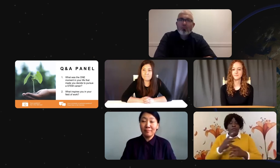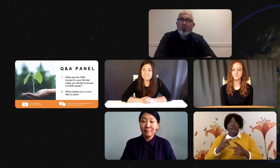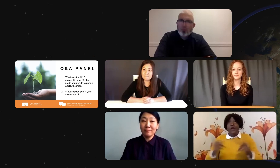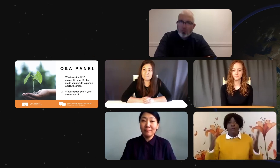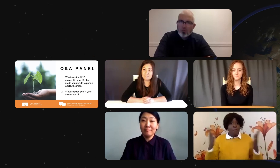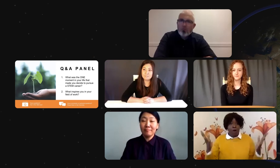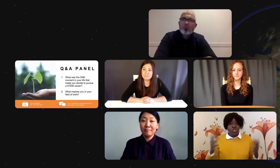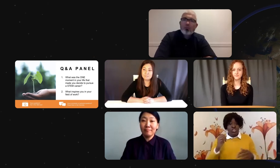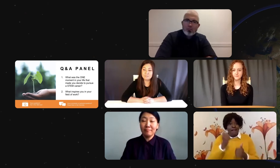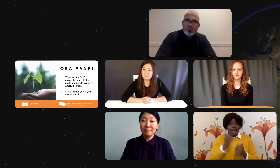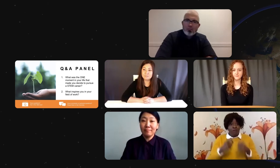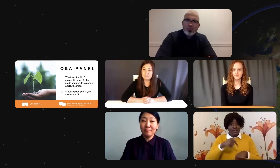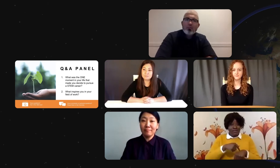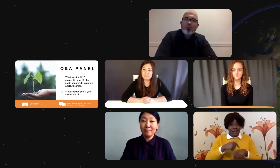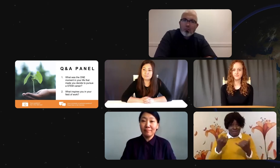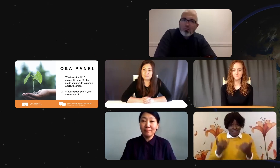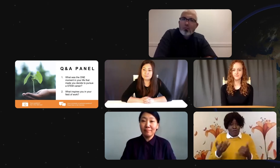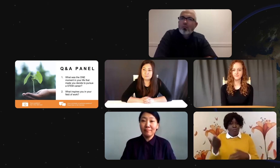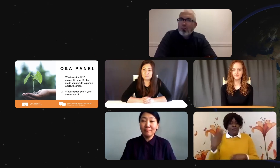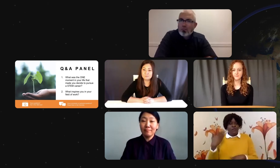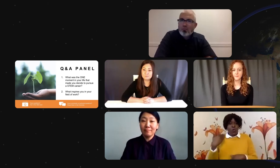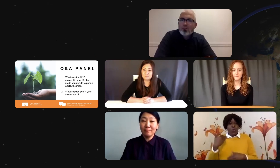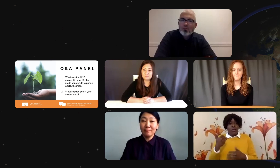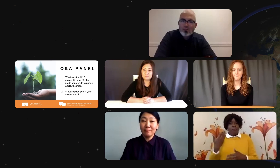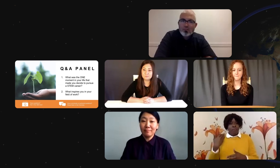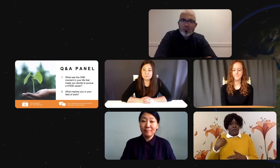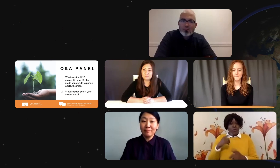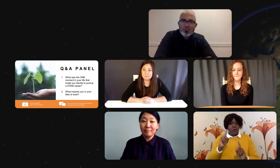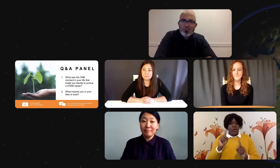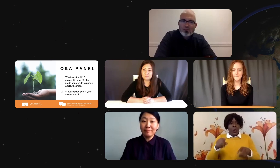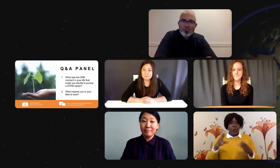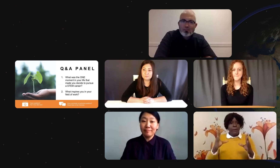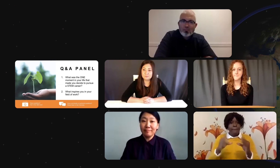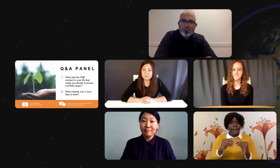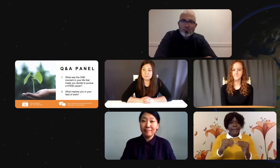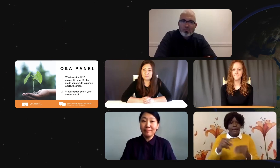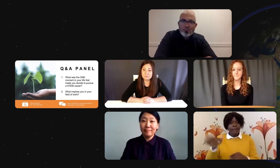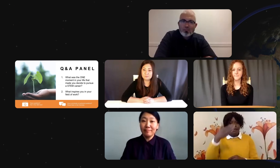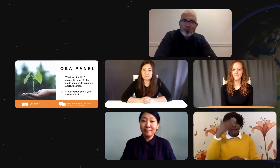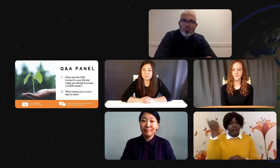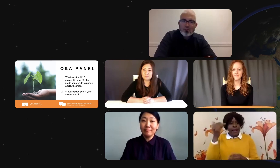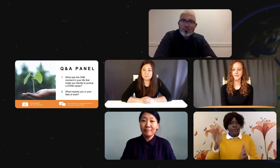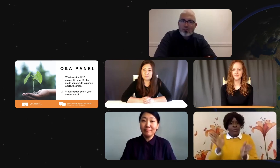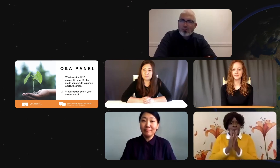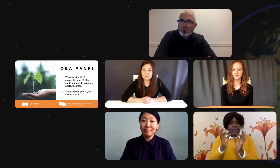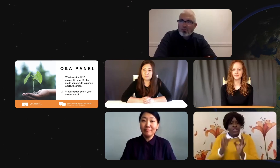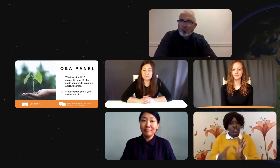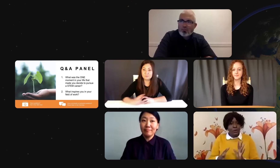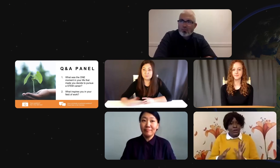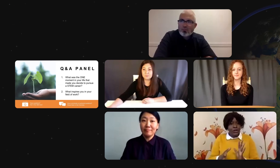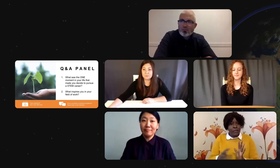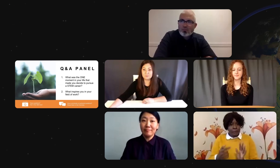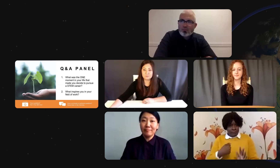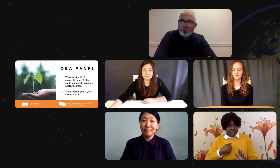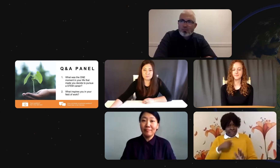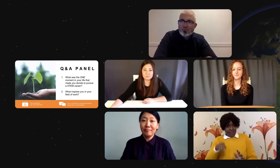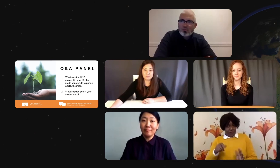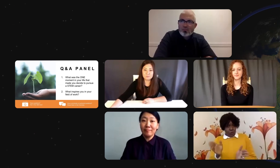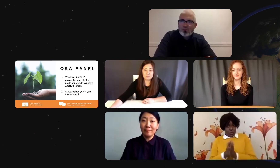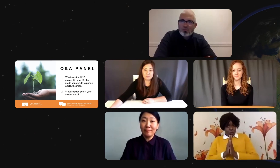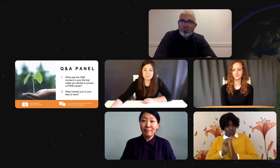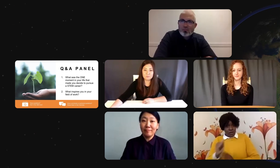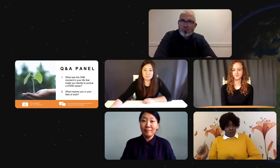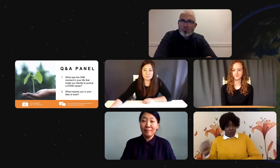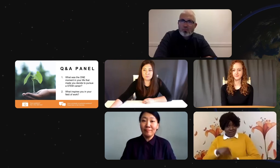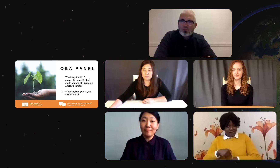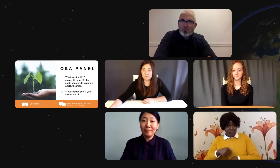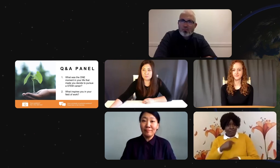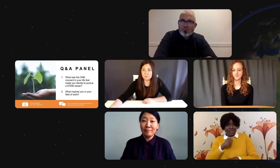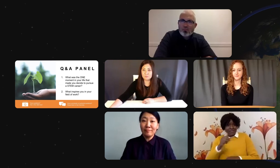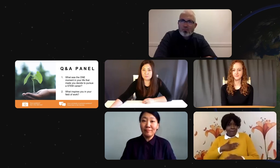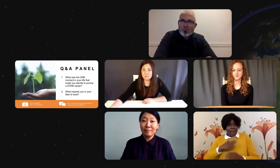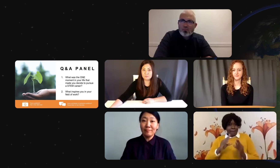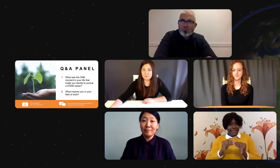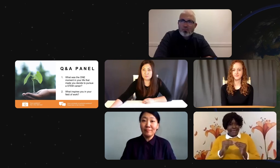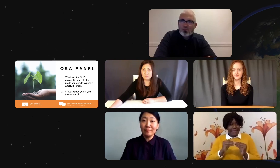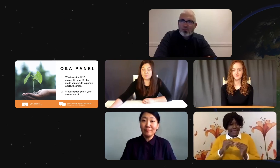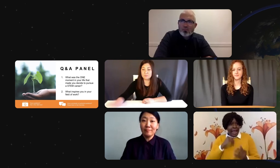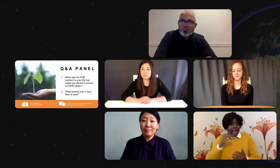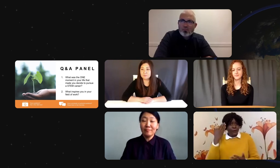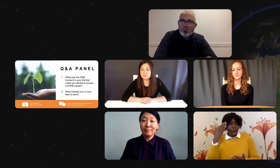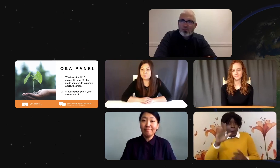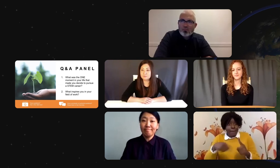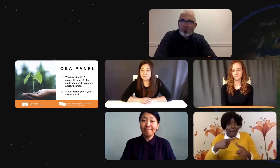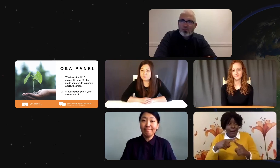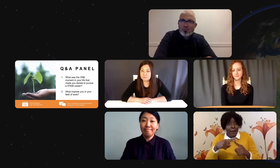My life has grown in leaps and bounds.